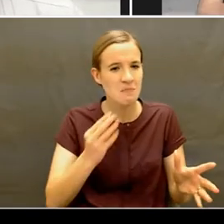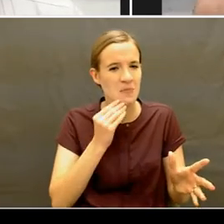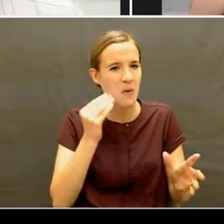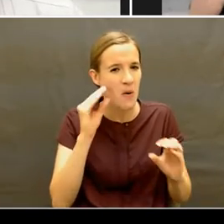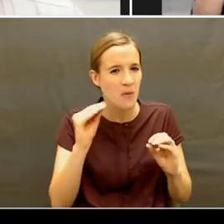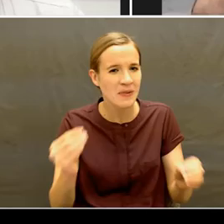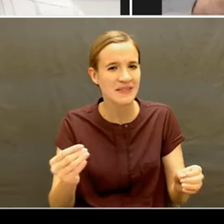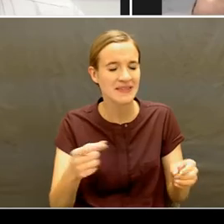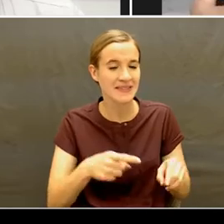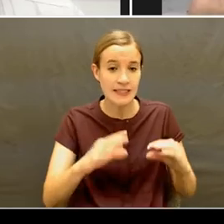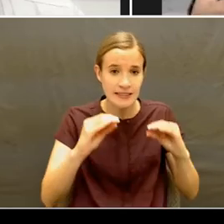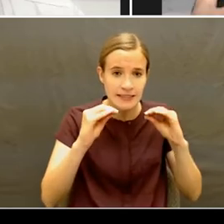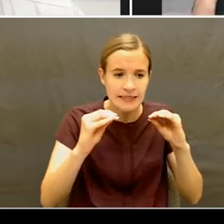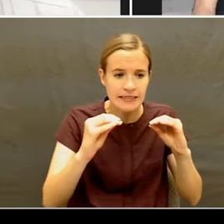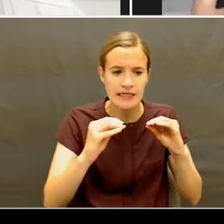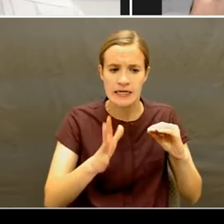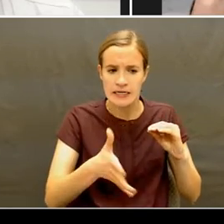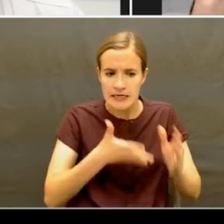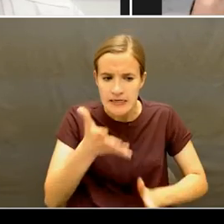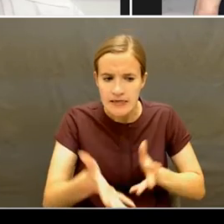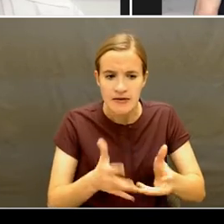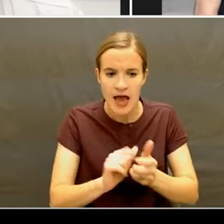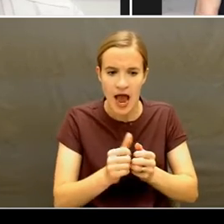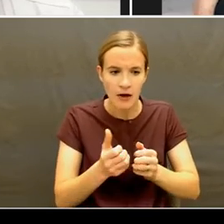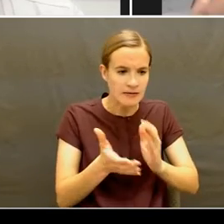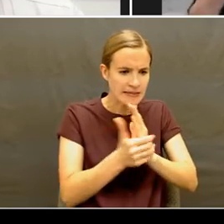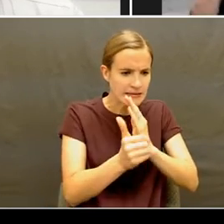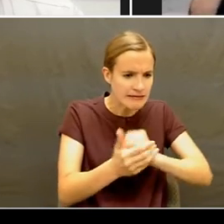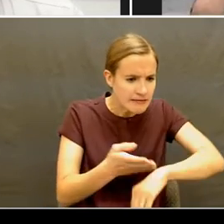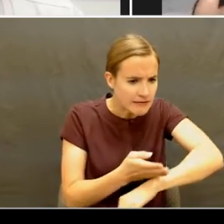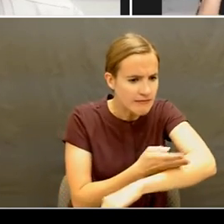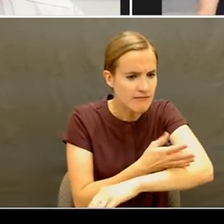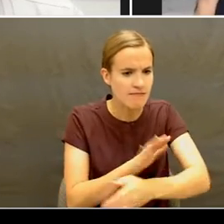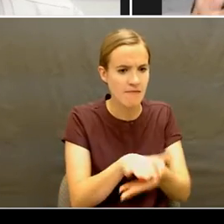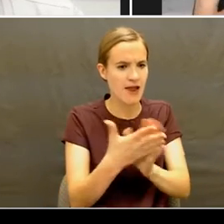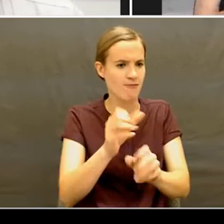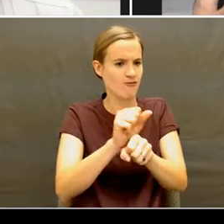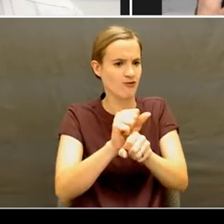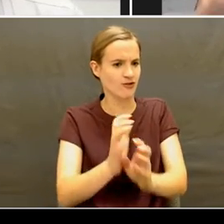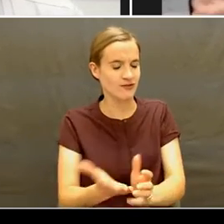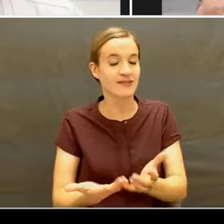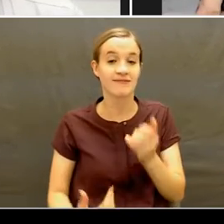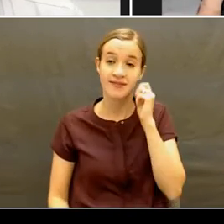them how to become workers. I mean, so things are you know, good, neat programs are happening. You